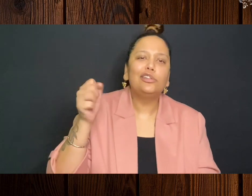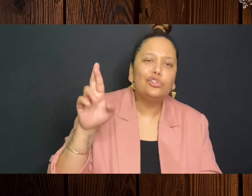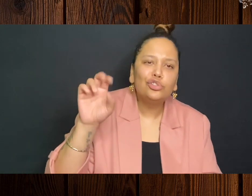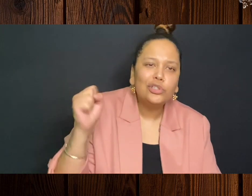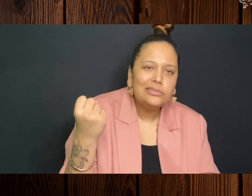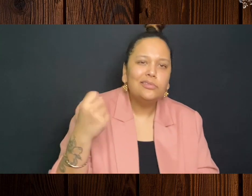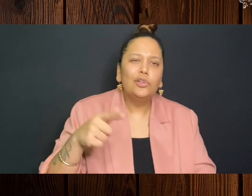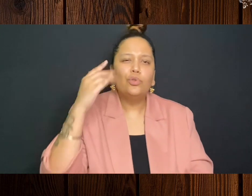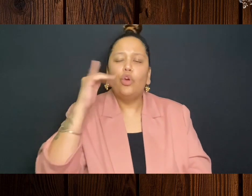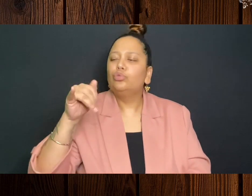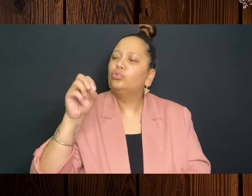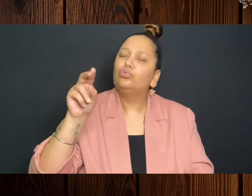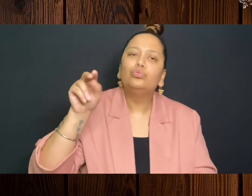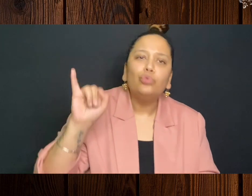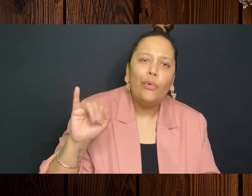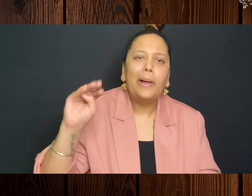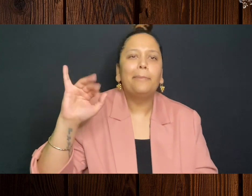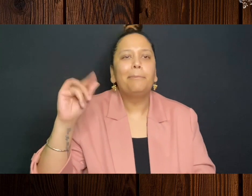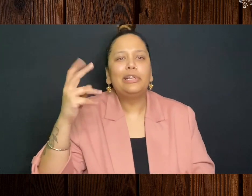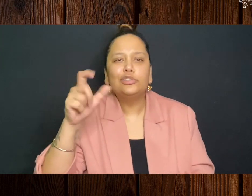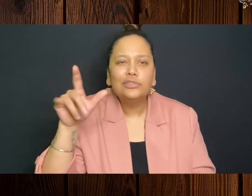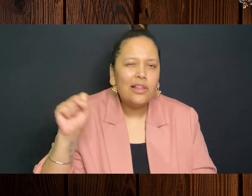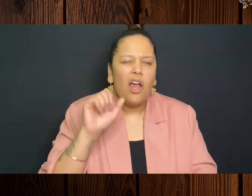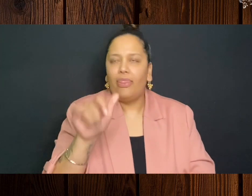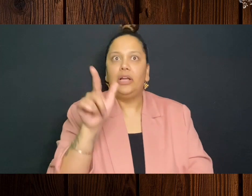and you know, Joni Mitchell's and that stuff’s great, I